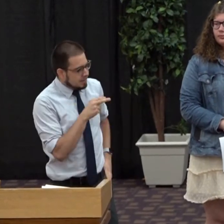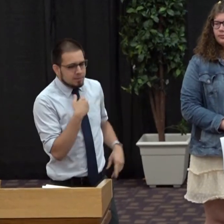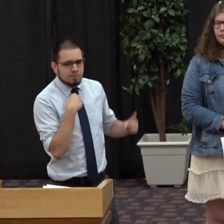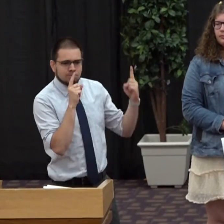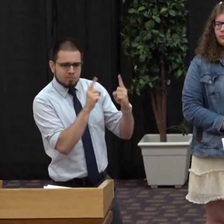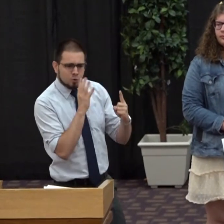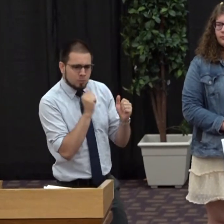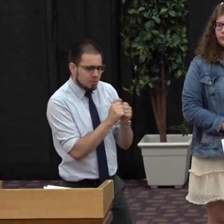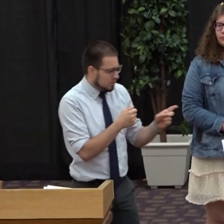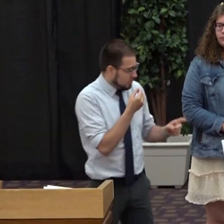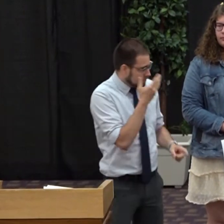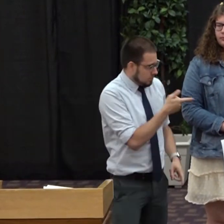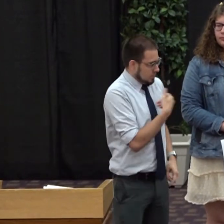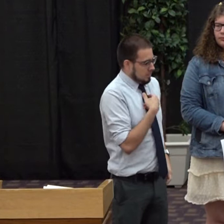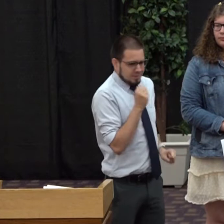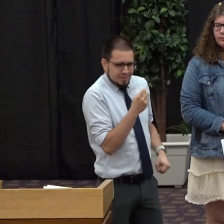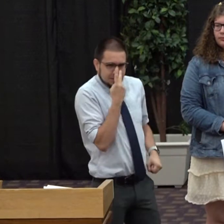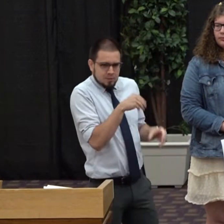But they have leadership abilities.